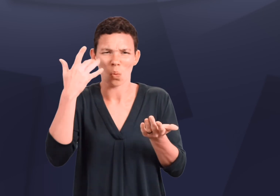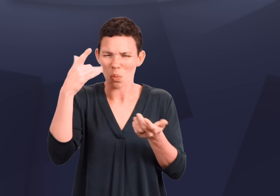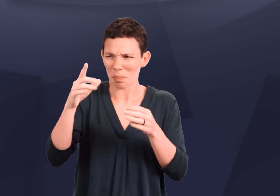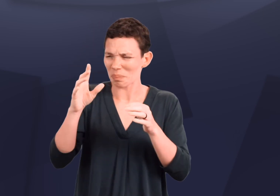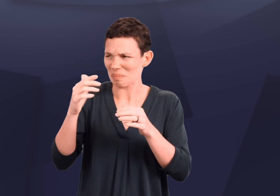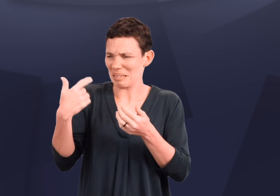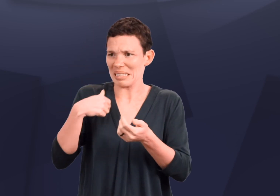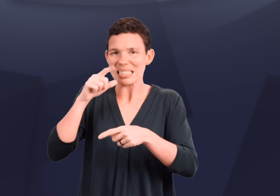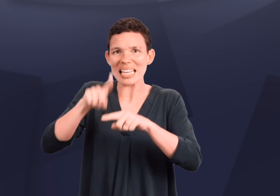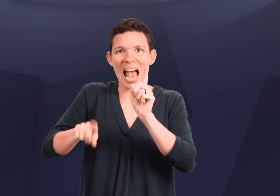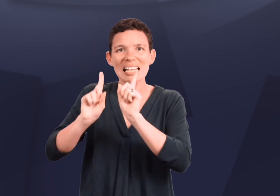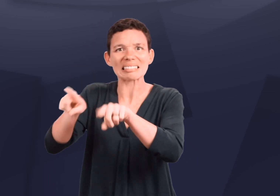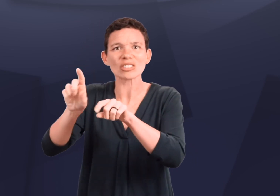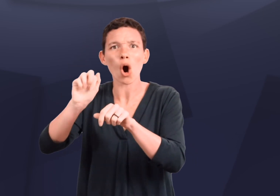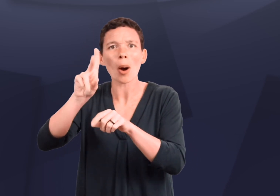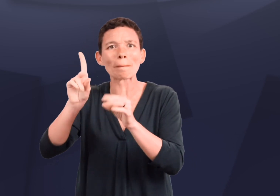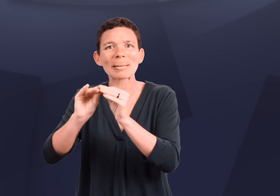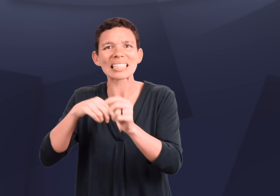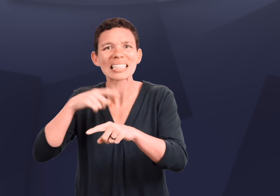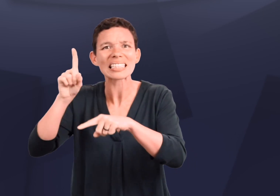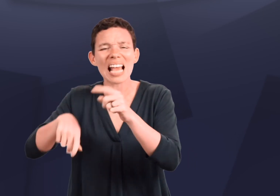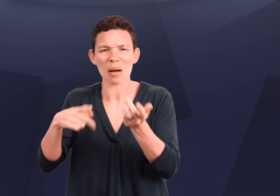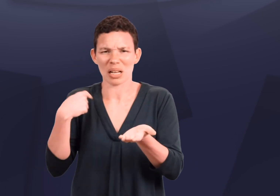because they were not able to attend the ARD meeting due to childcare.